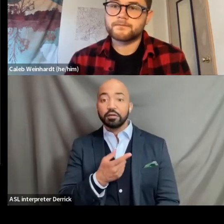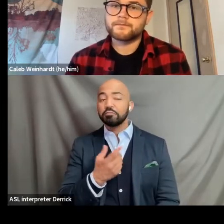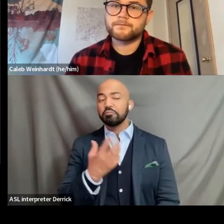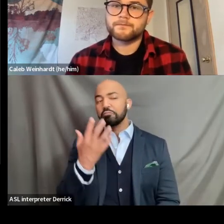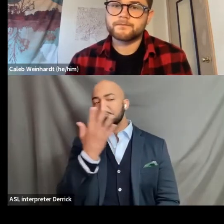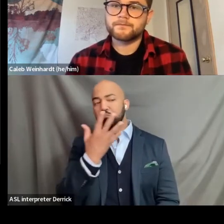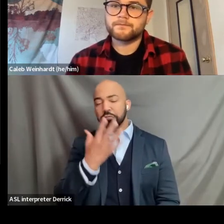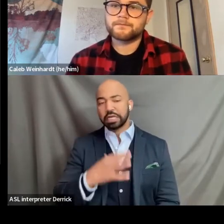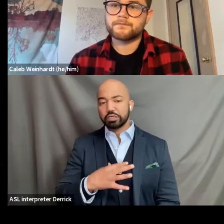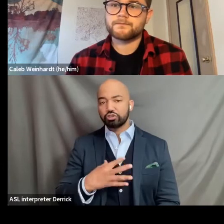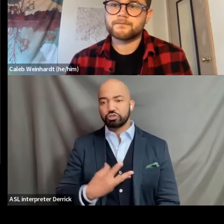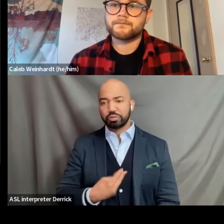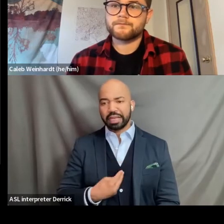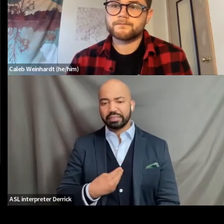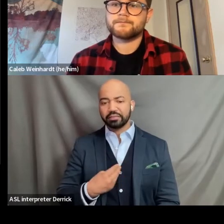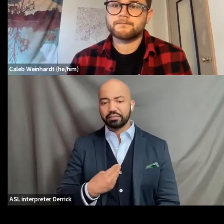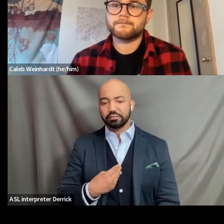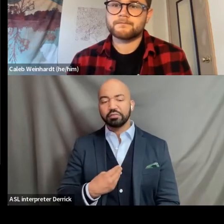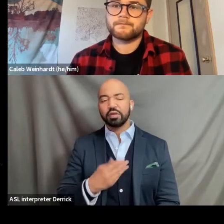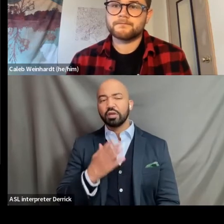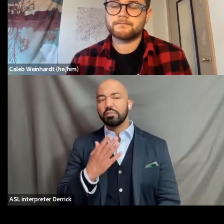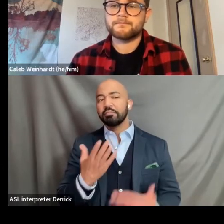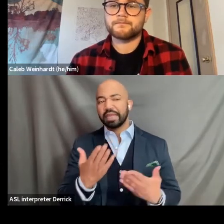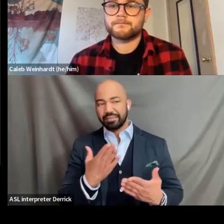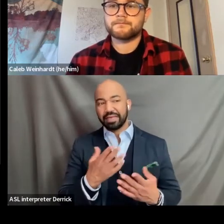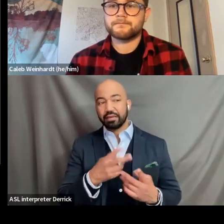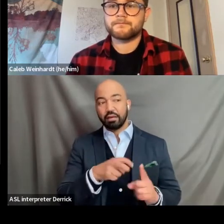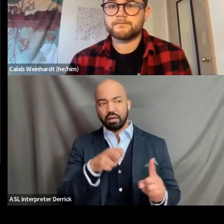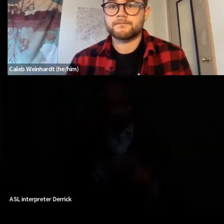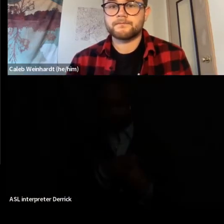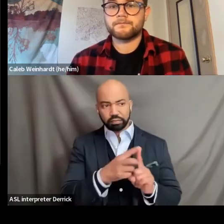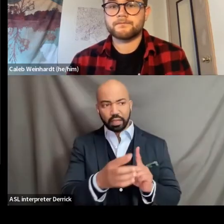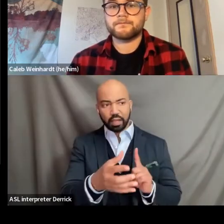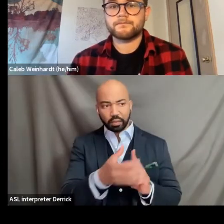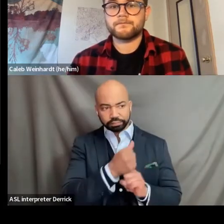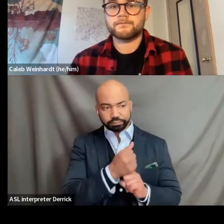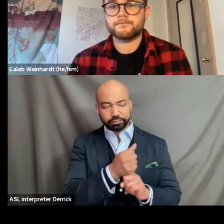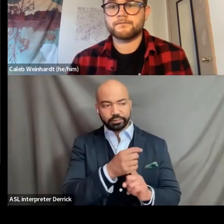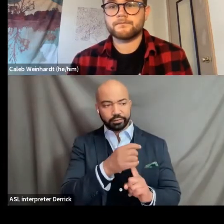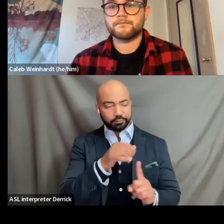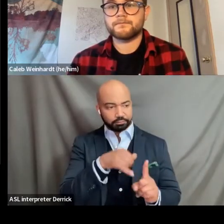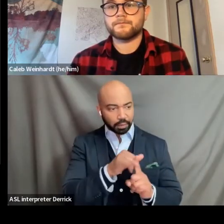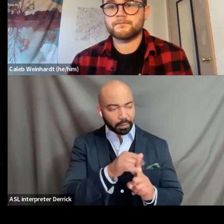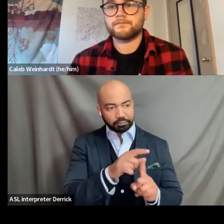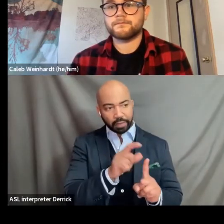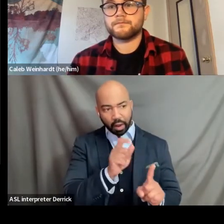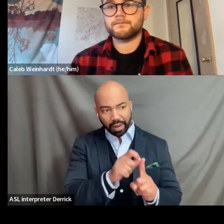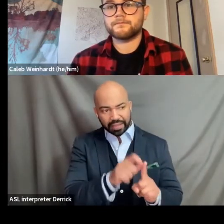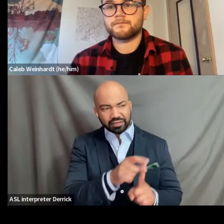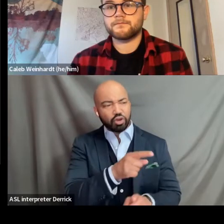they may stop them and arrest them or harass them, believing that they're engaging in sex work